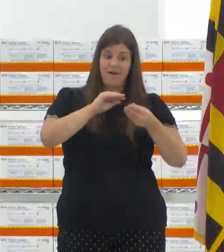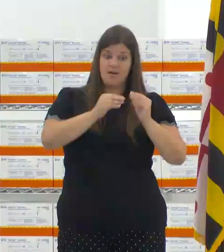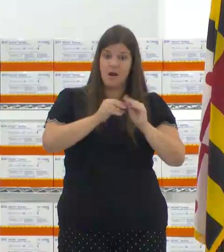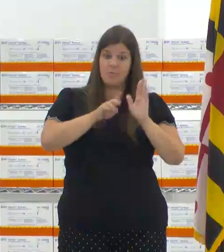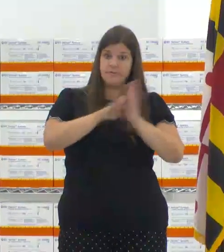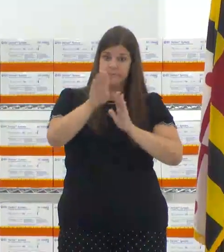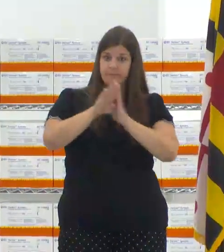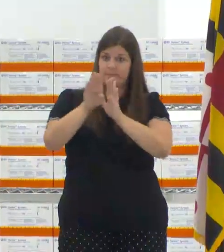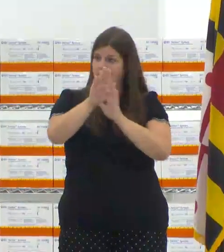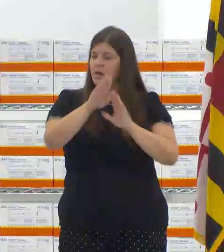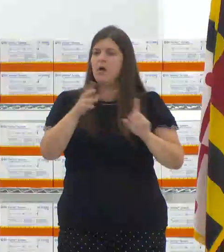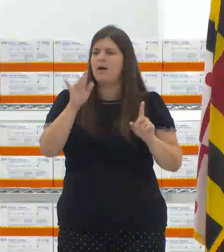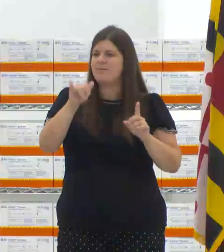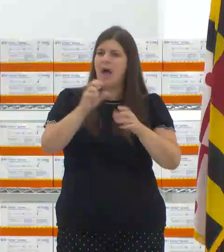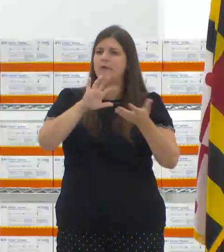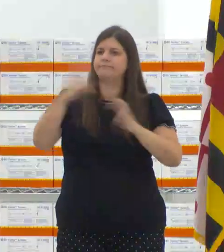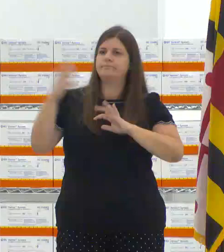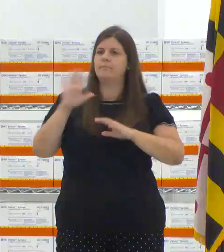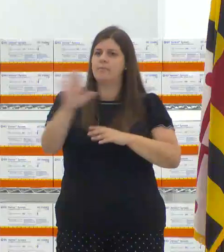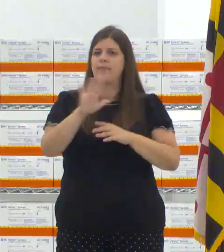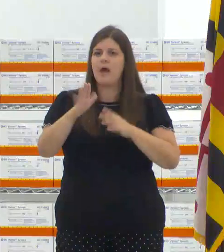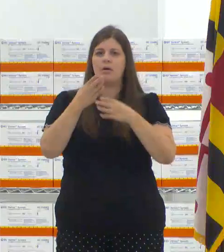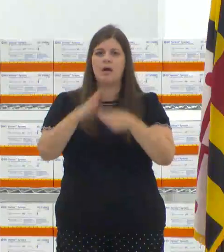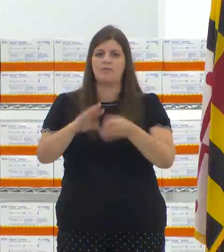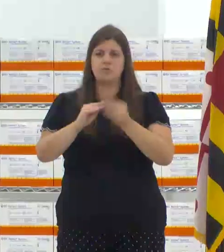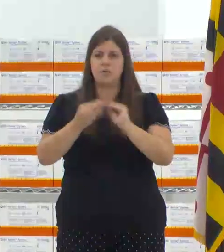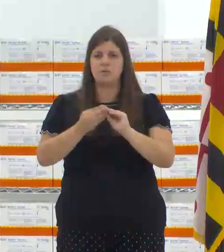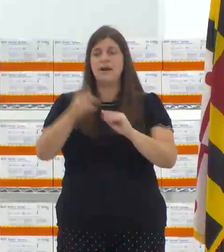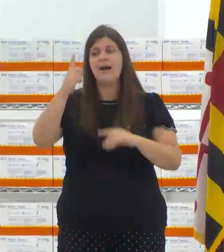Caroline county's positivity rate is somewhat nursing misleading because the population is so small, we had a